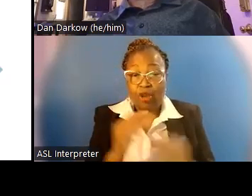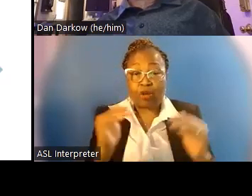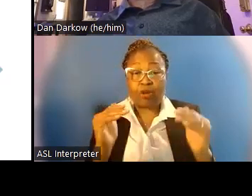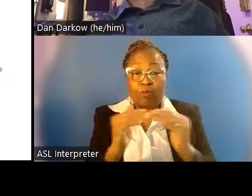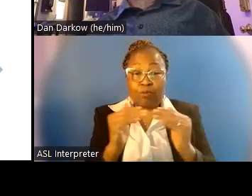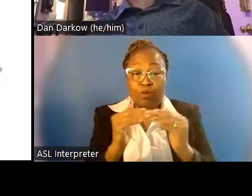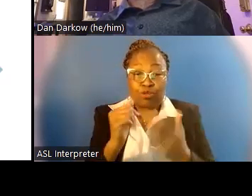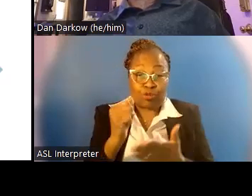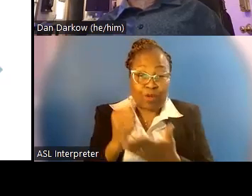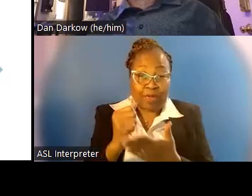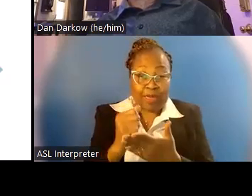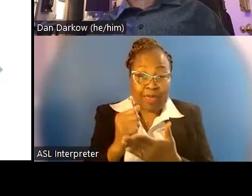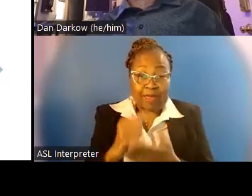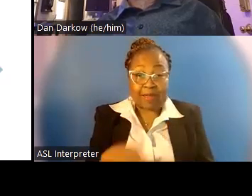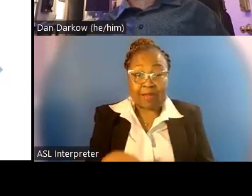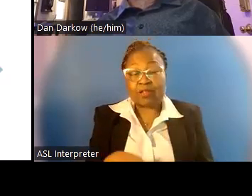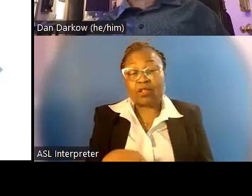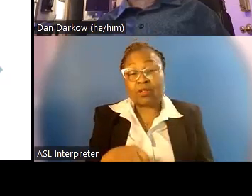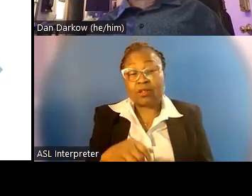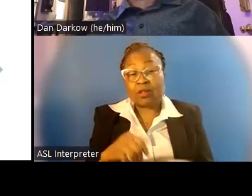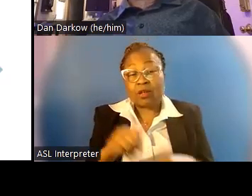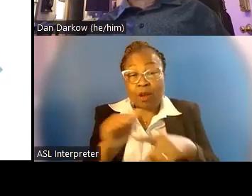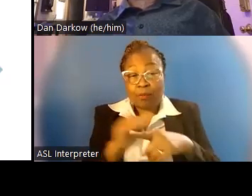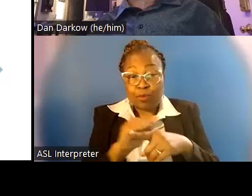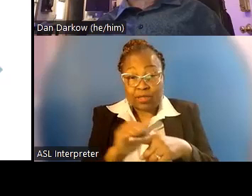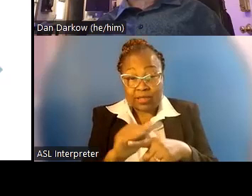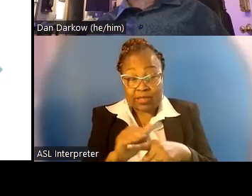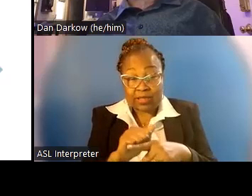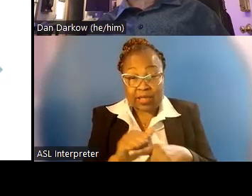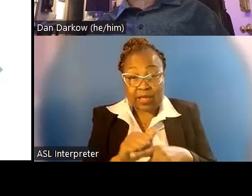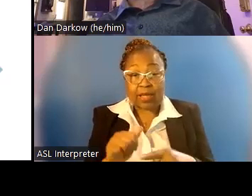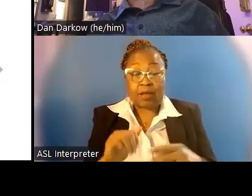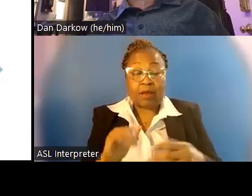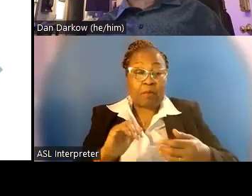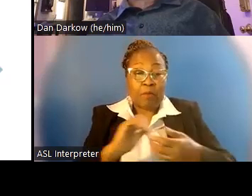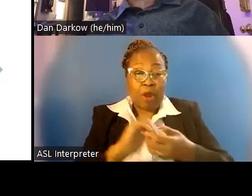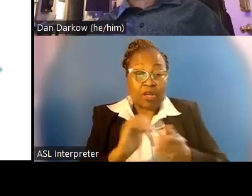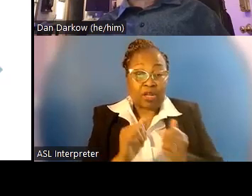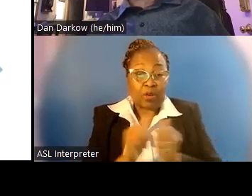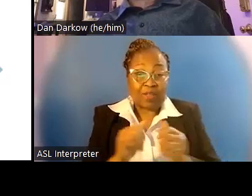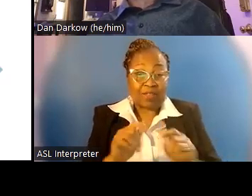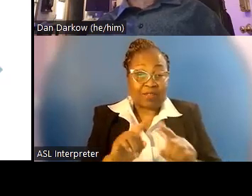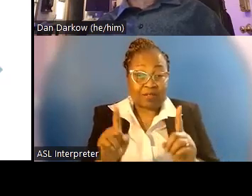then apprenticing, so partnering with different community organizations